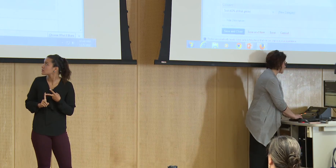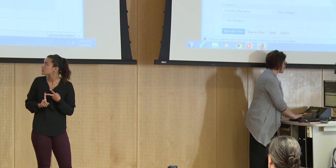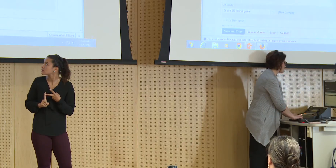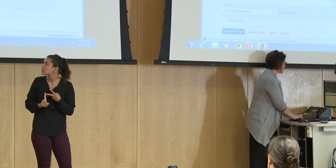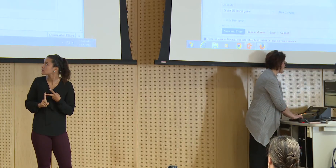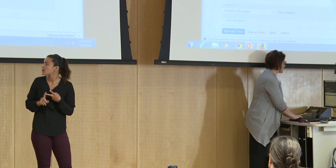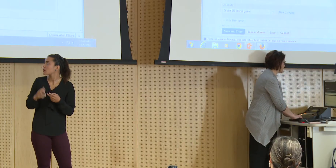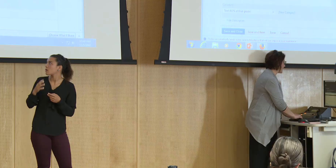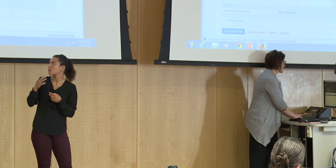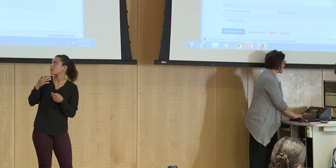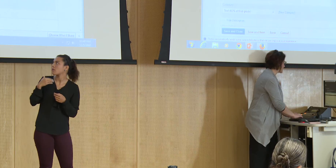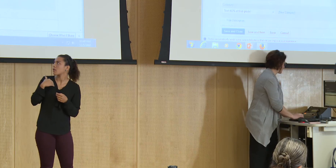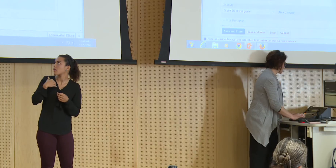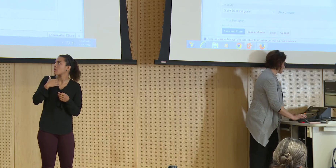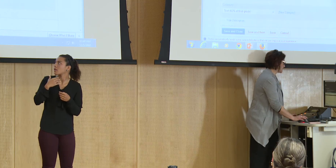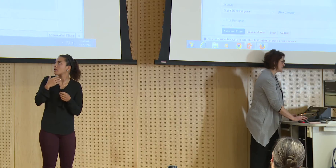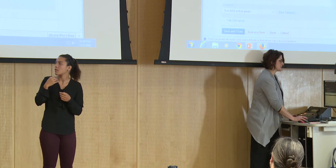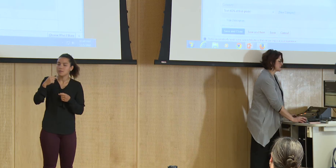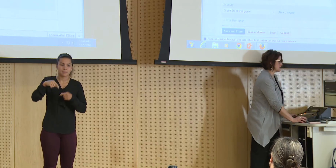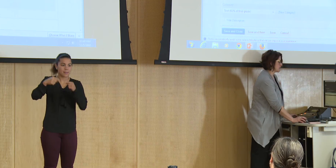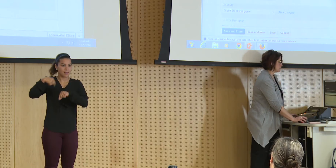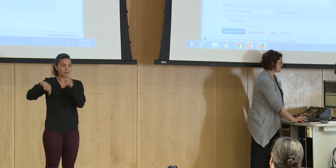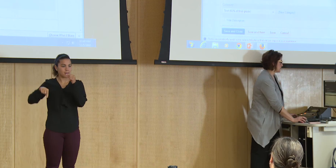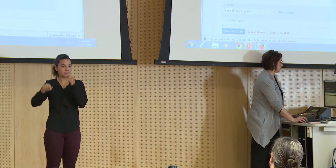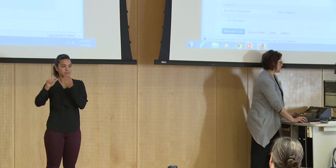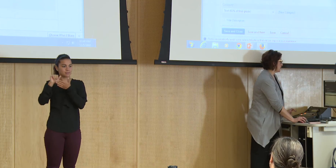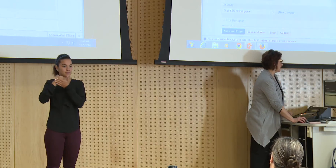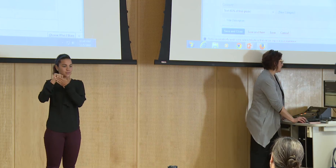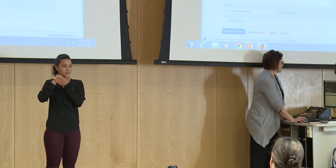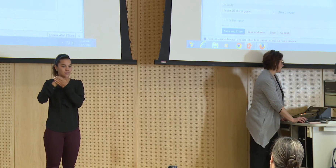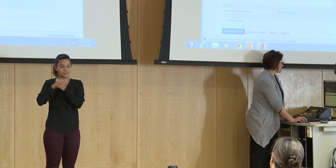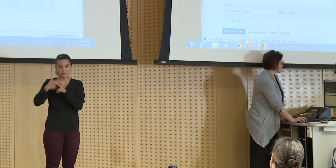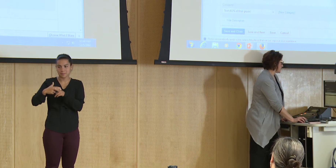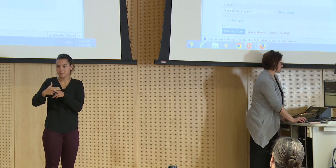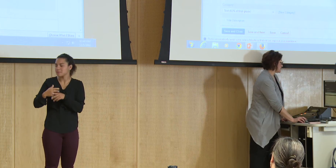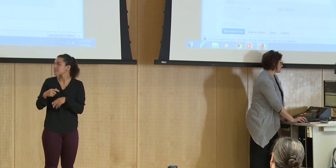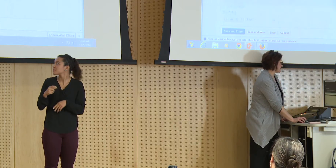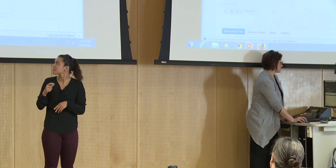Because I had backtracked, I guess it cleaned everything out. OK.